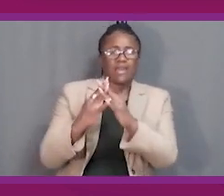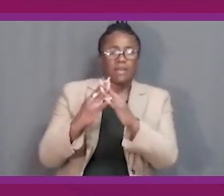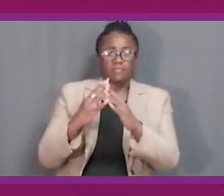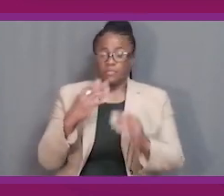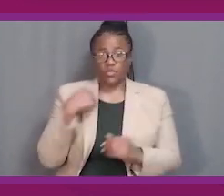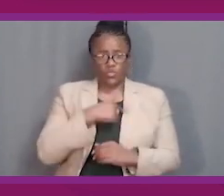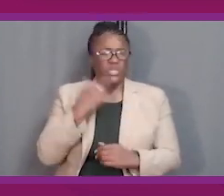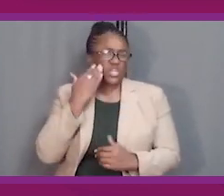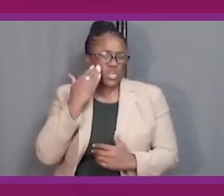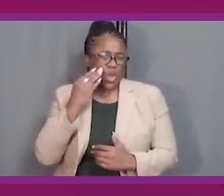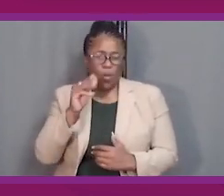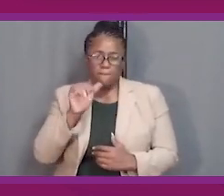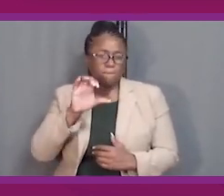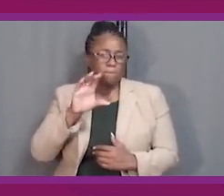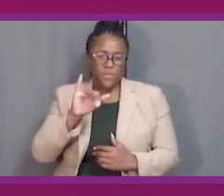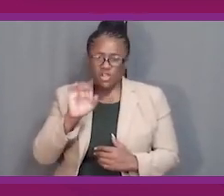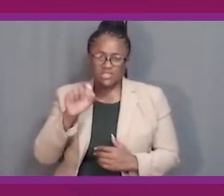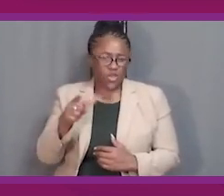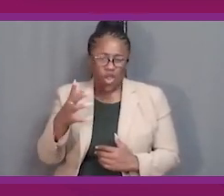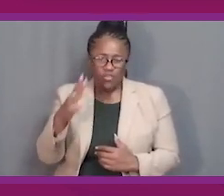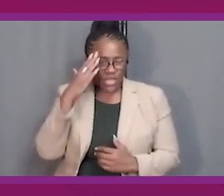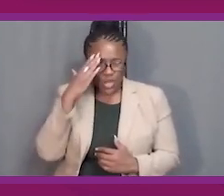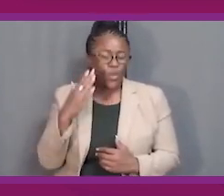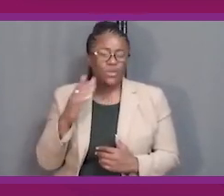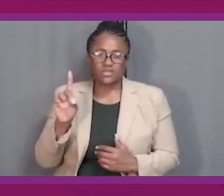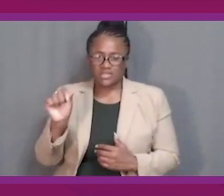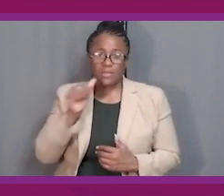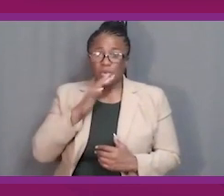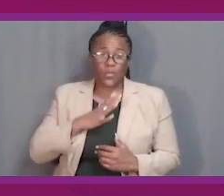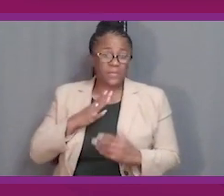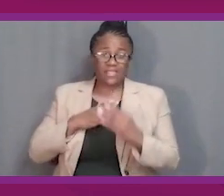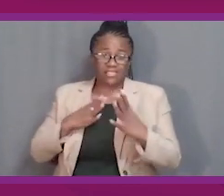the disabled leaders are in all these different countries. So let's give them the resources,